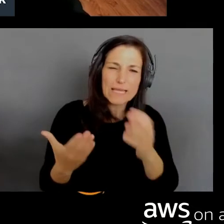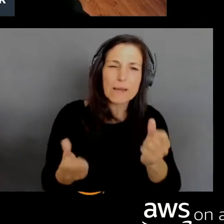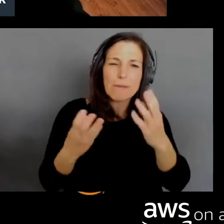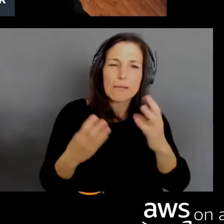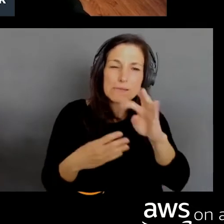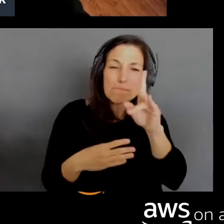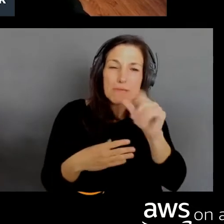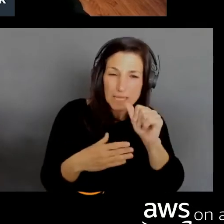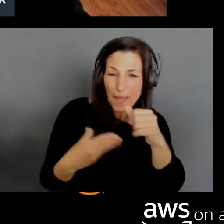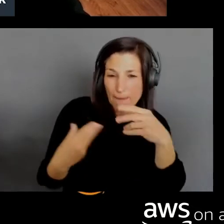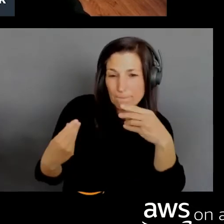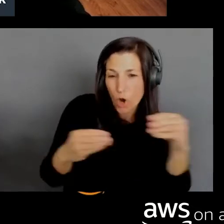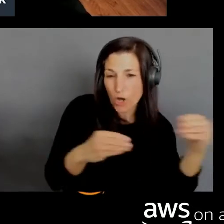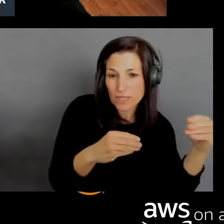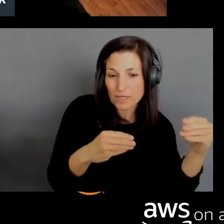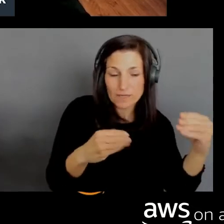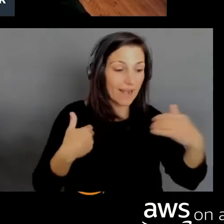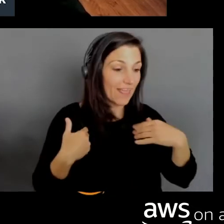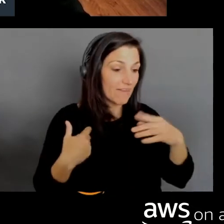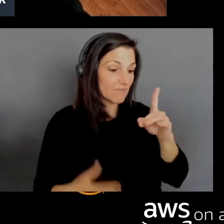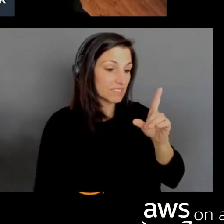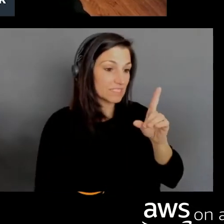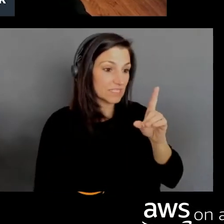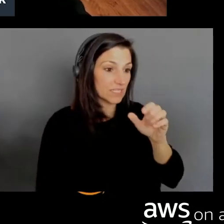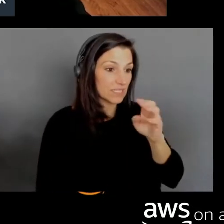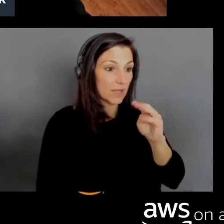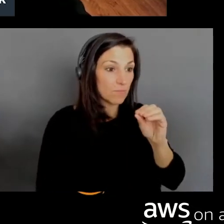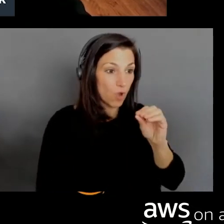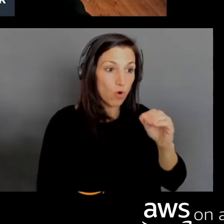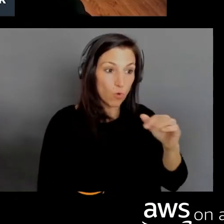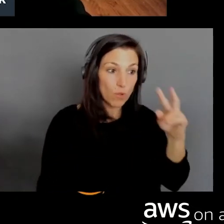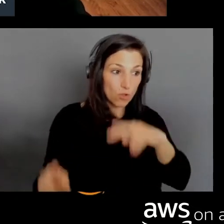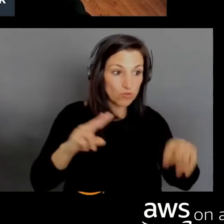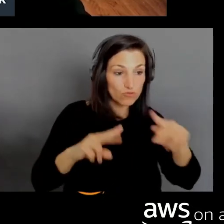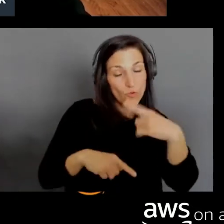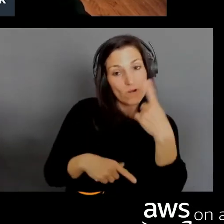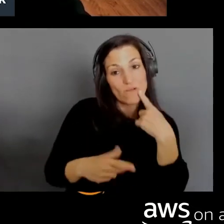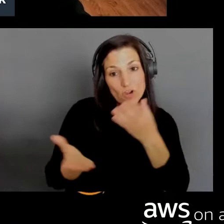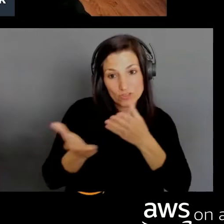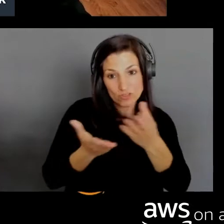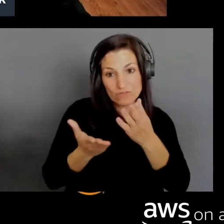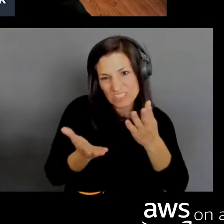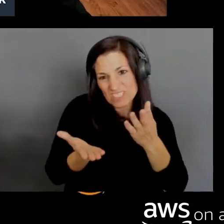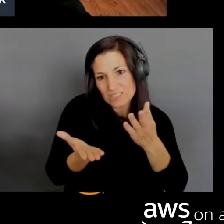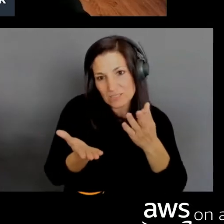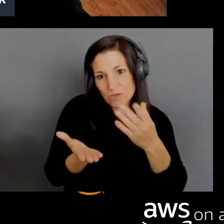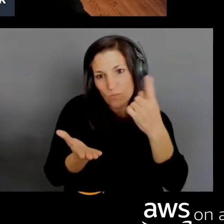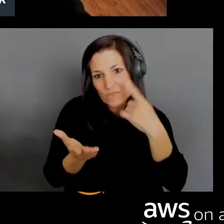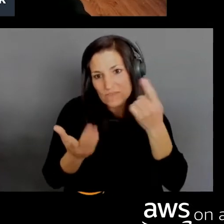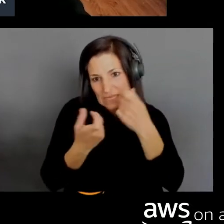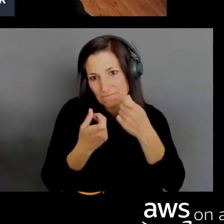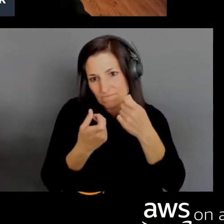where we'll look through one of our services, a new feature announcement, and how we build out a multi-region architecture